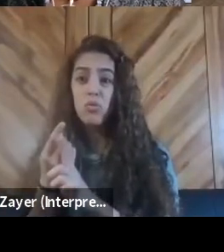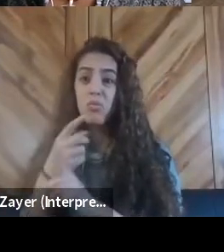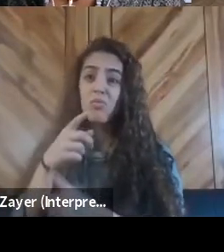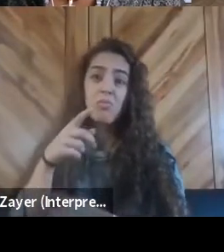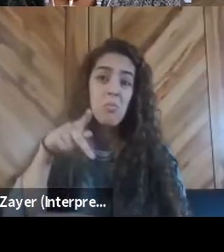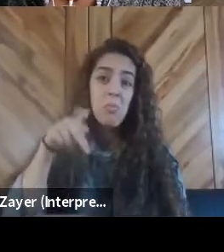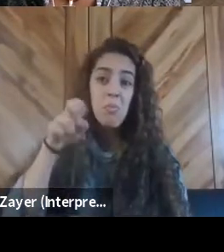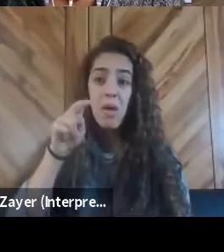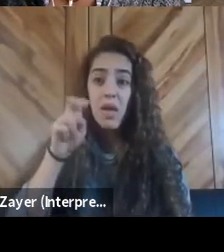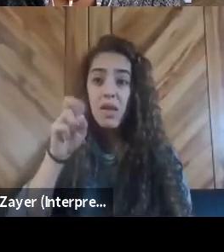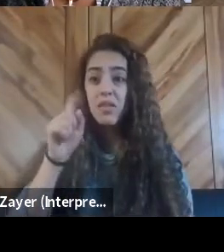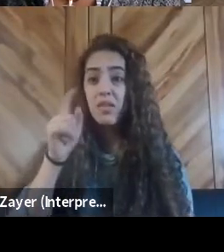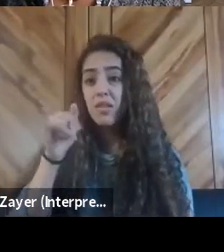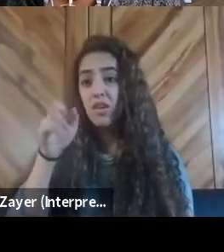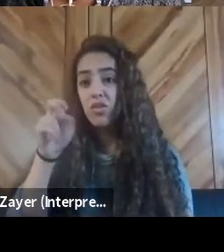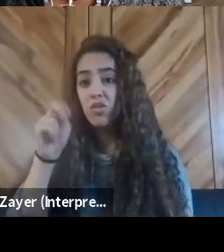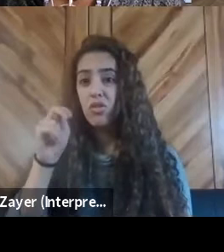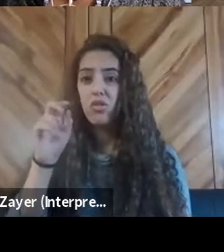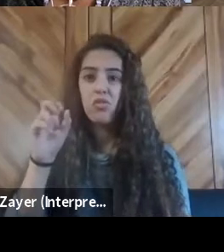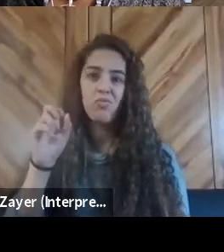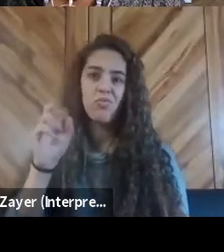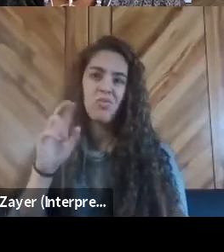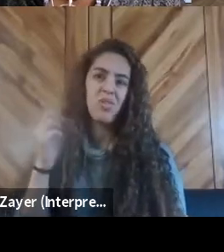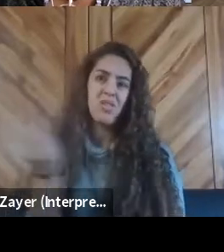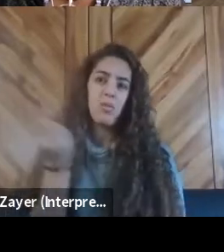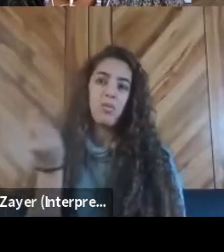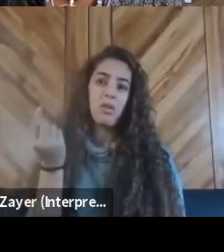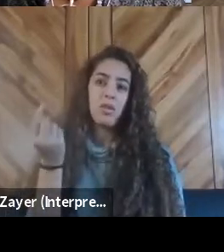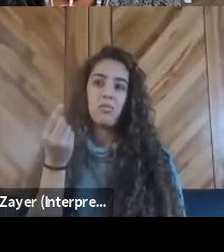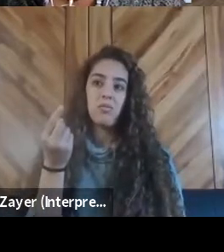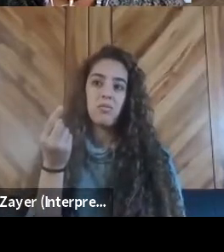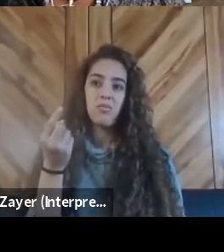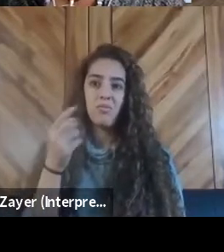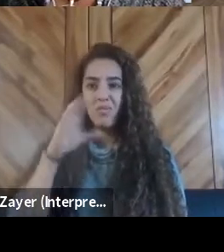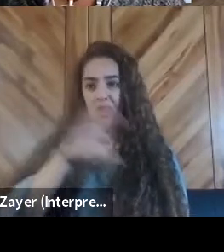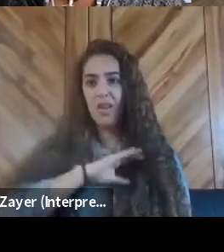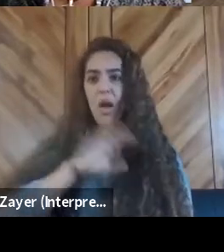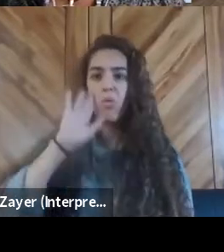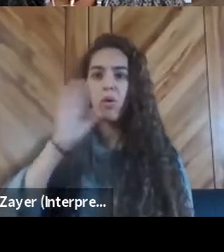can't stand here. Why, wait, you can't just stand here you have